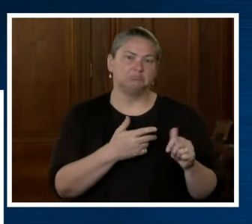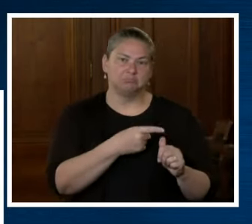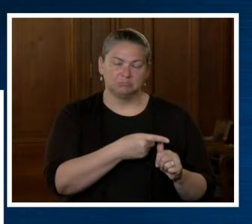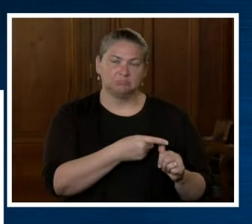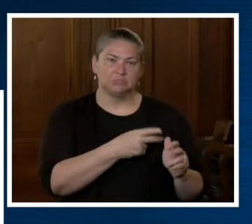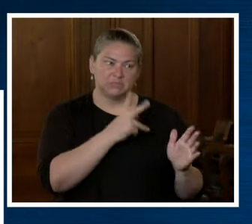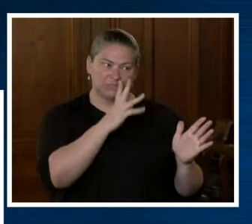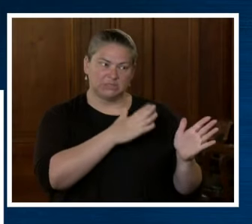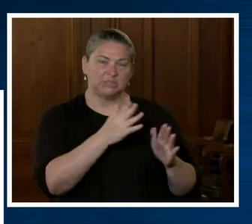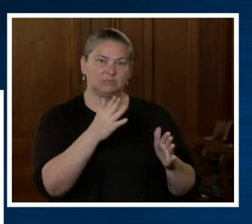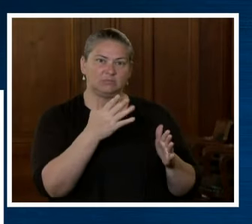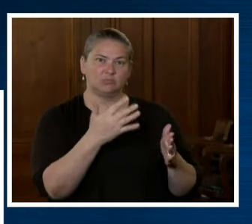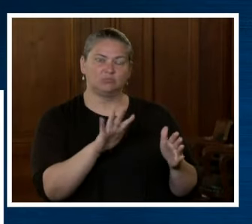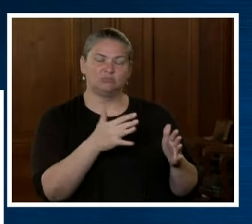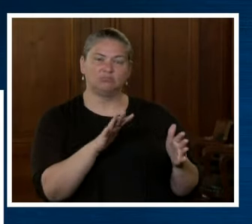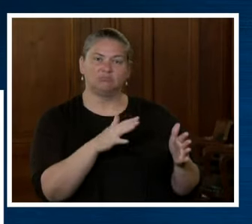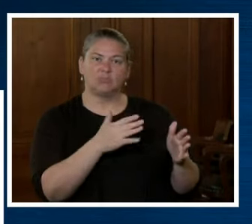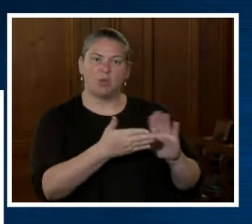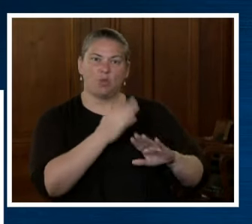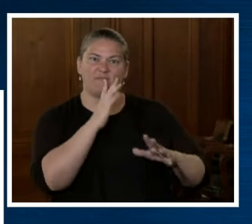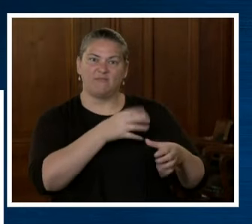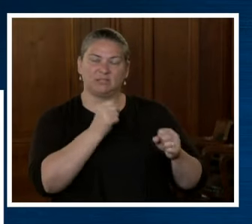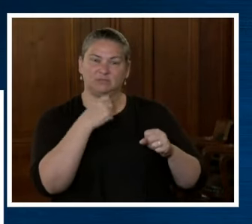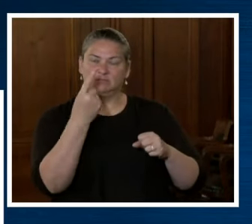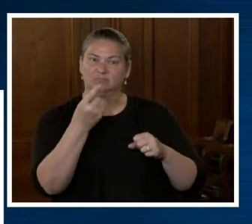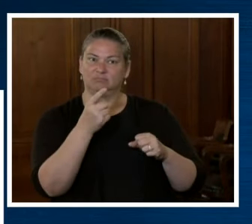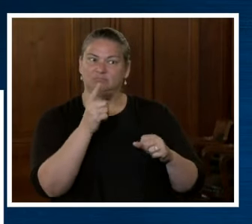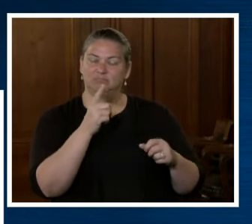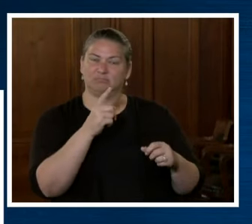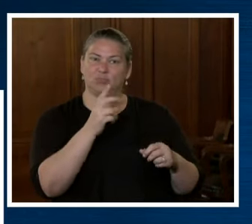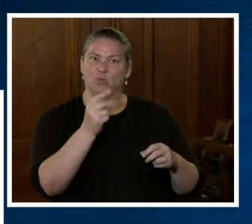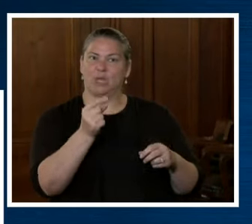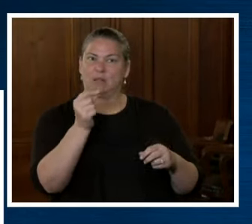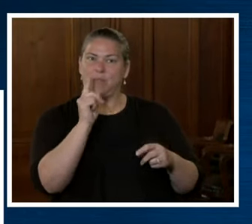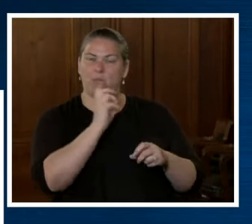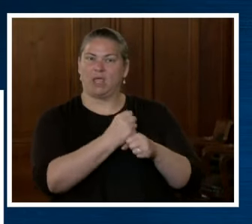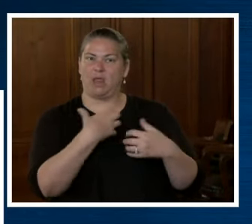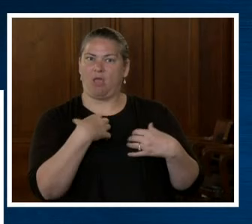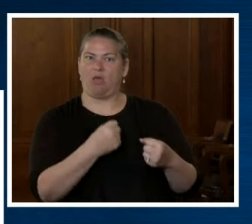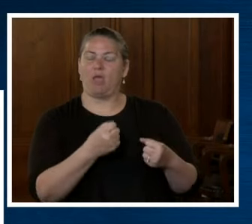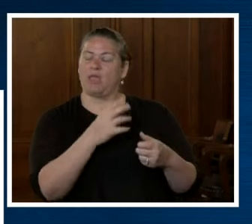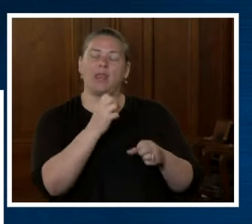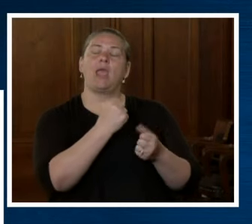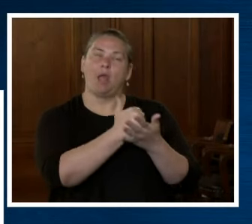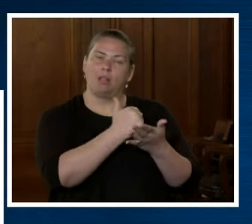DISAGREEMENT. OUR CONSTITUTION PRINCIPALLY ENTRUSTS THE SAFETY AND HEALTH OF THE PEOPLE TO THE APPLICABLY